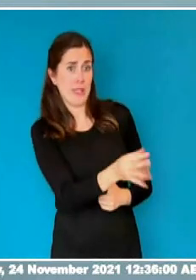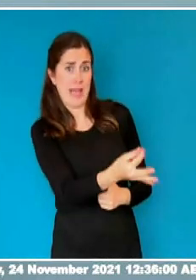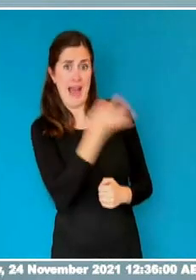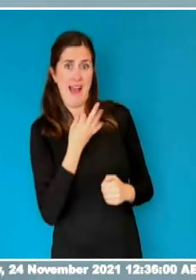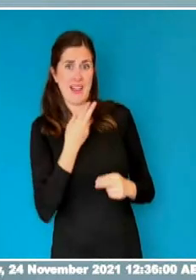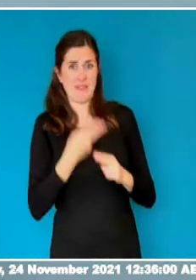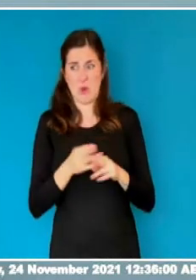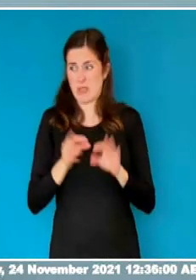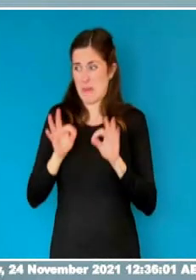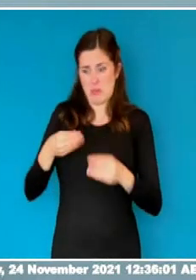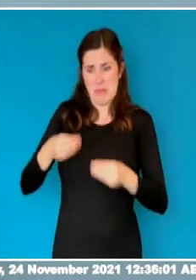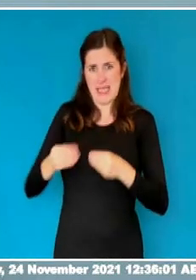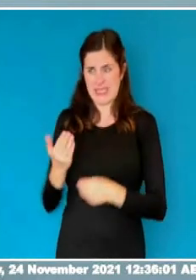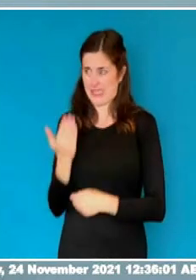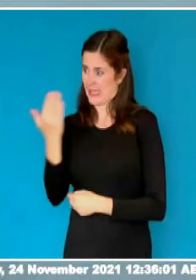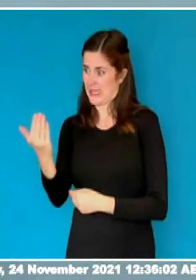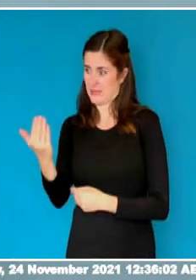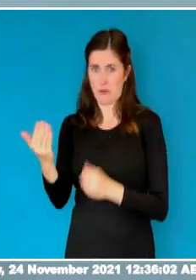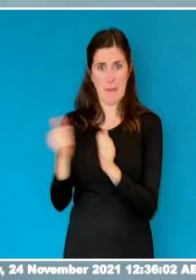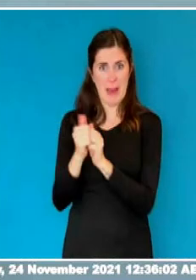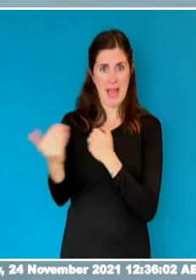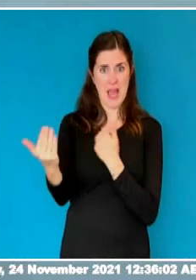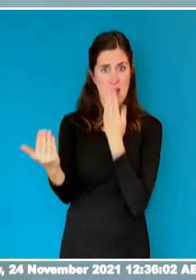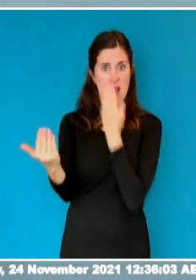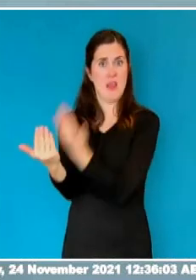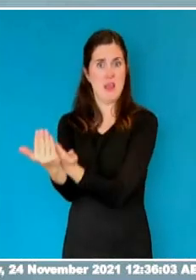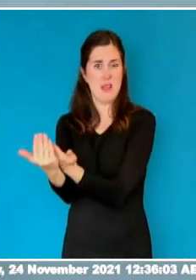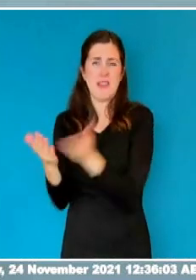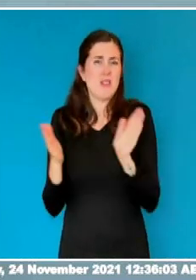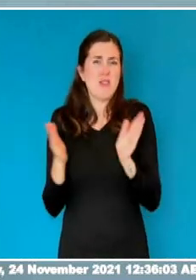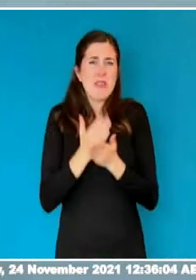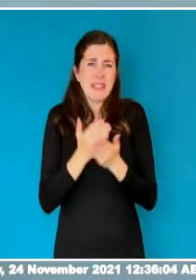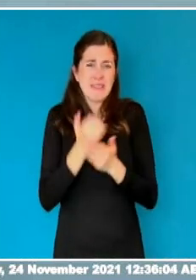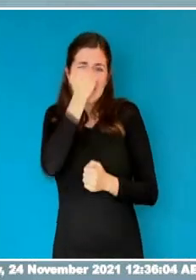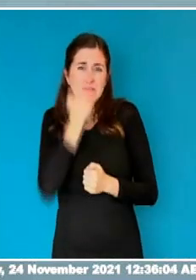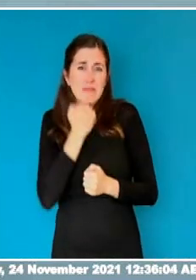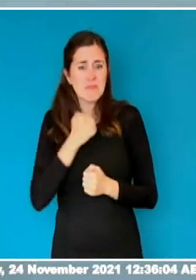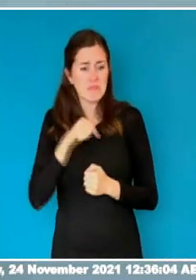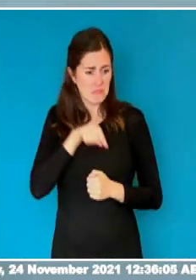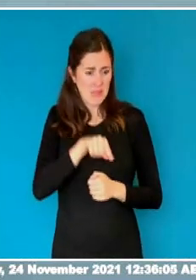Something like a document holder, that would be ordered by the local branch in the monthly